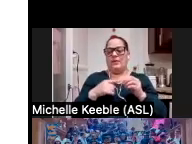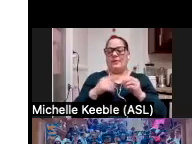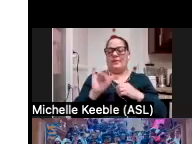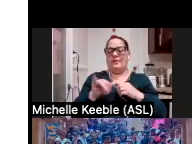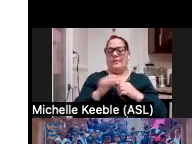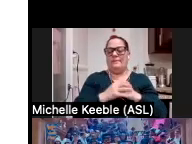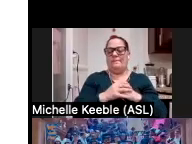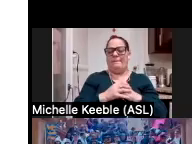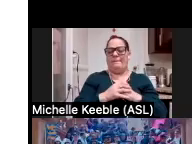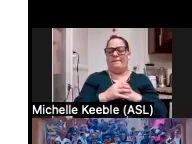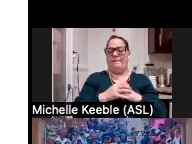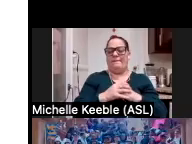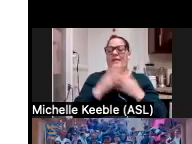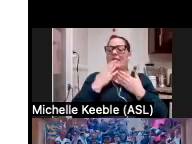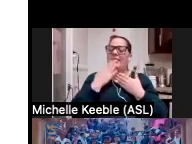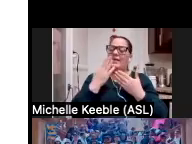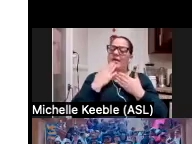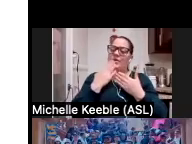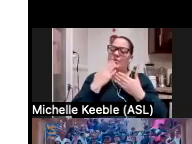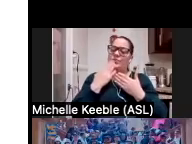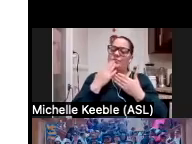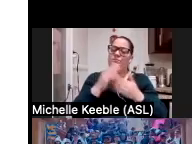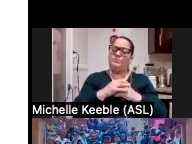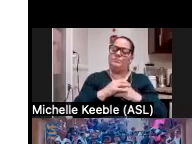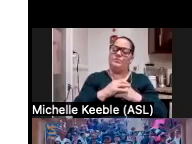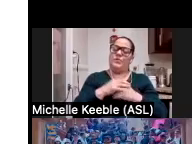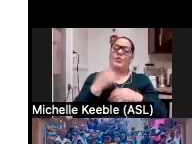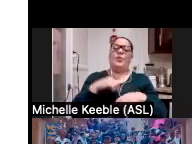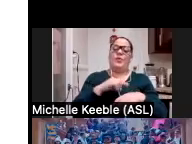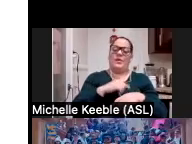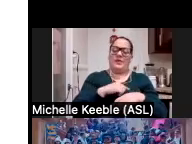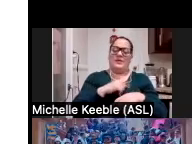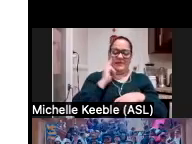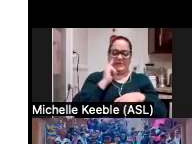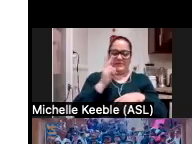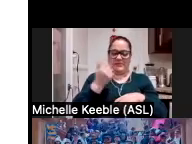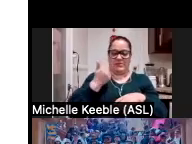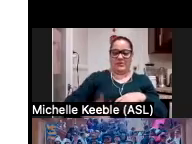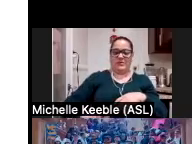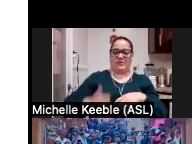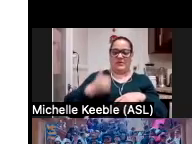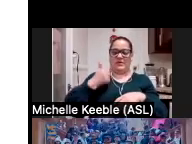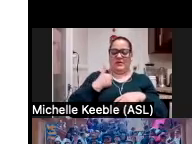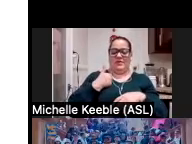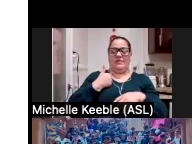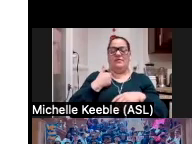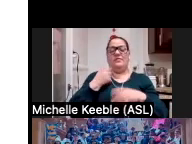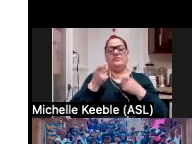[CHRIS] So, no, thank you. So, um, we see ourselves as curators of a great collection